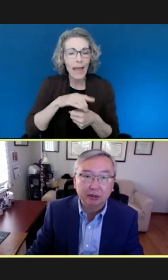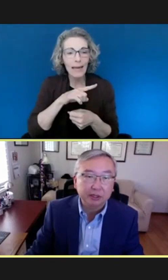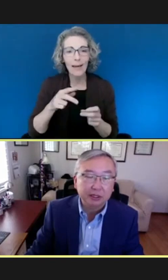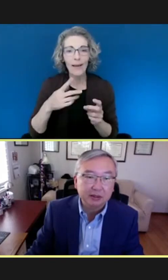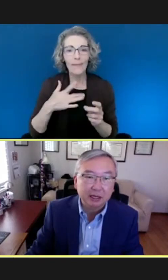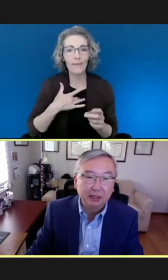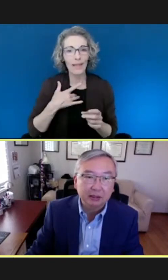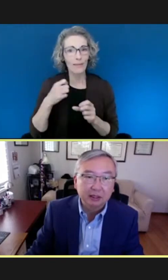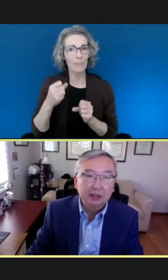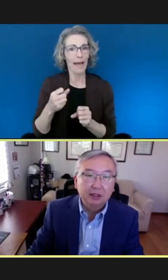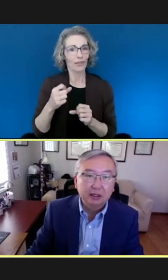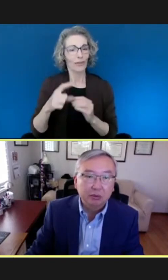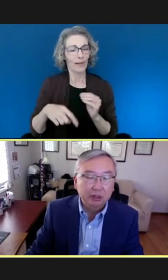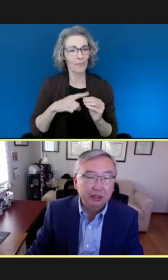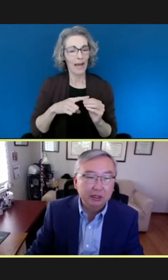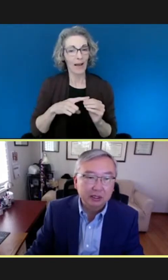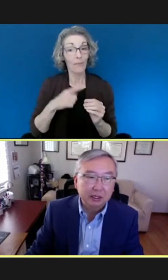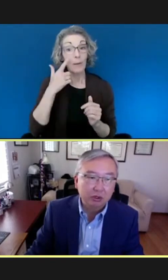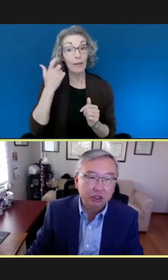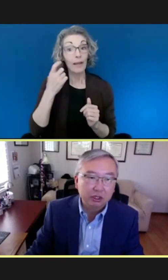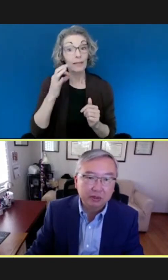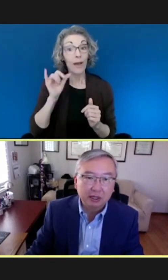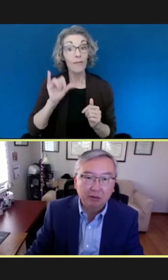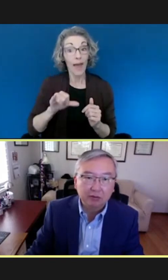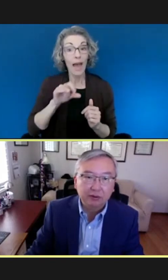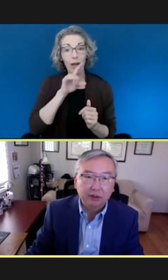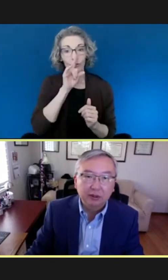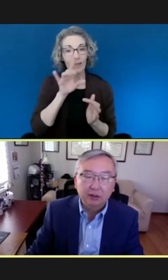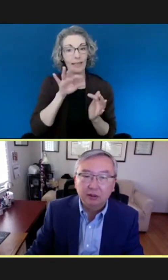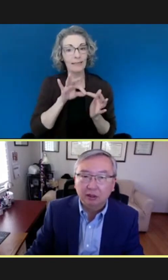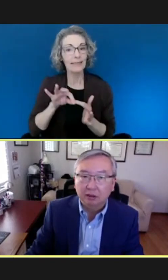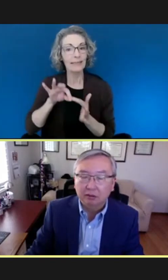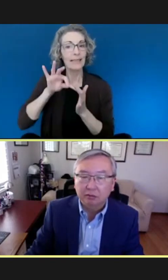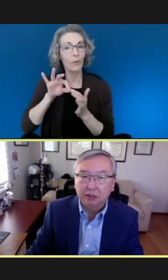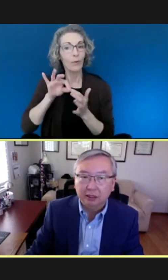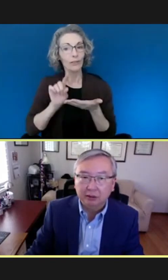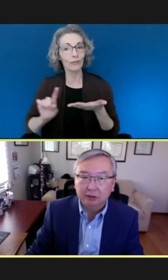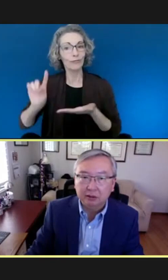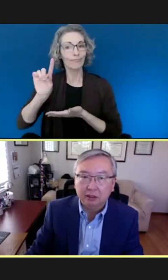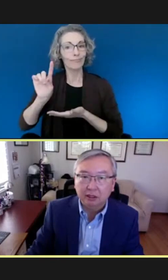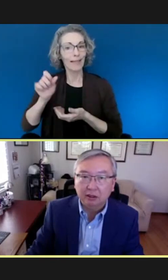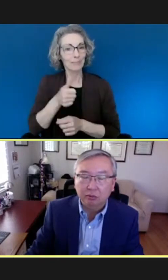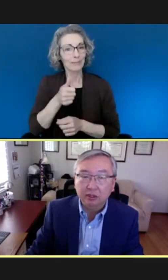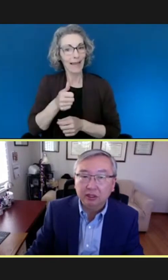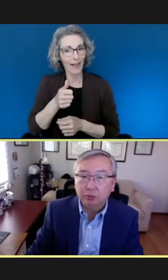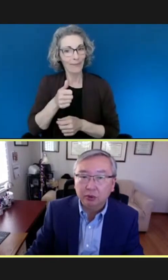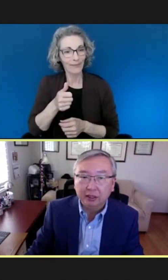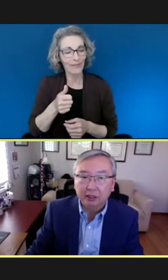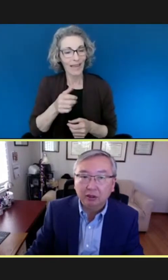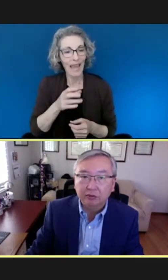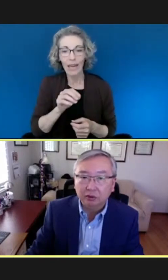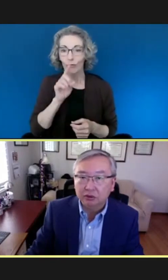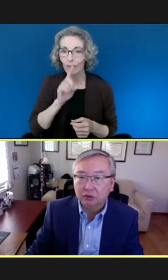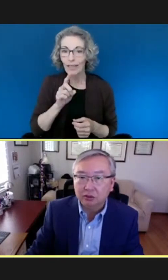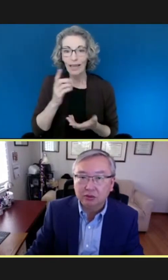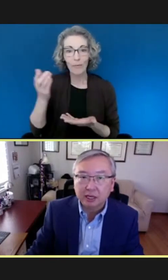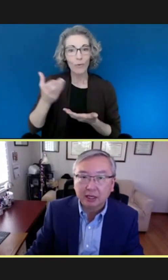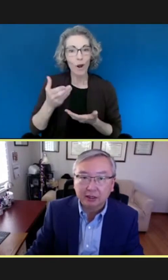And because of that he really distinguished himself and really bring a lot of good to the society.